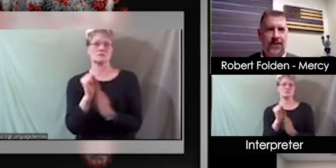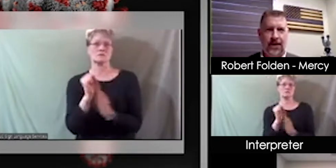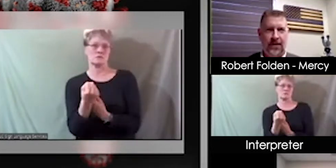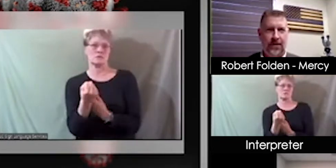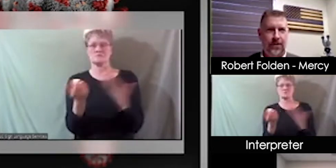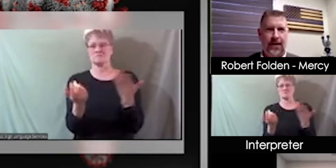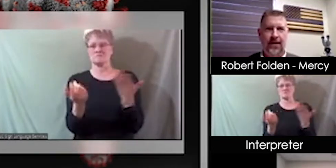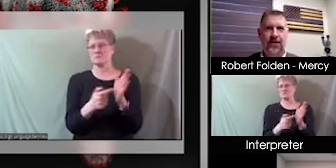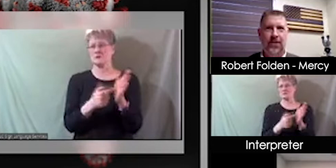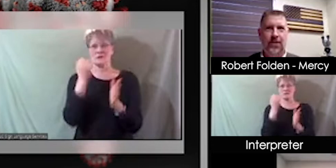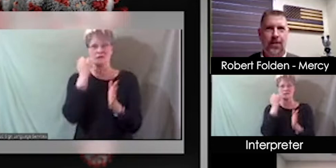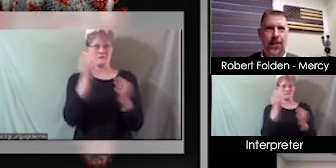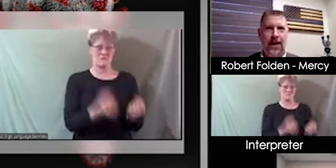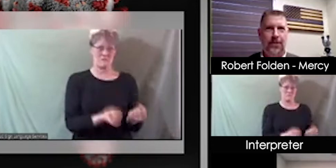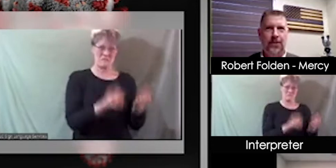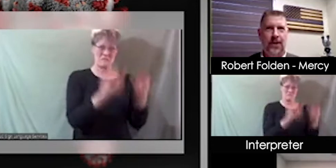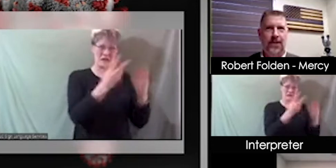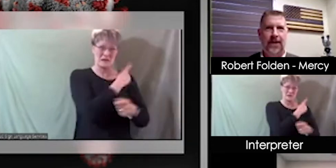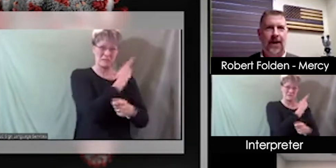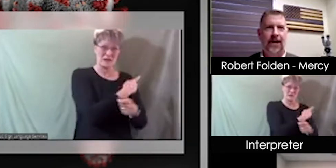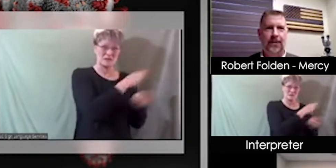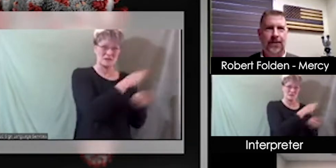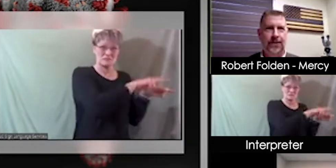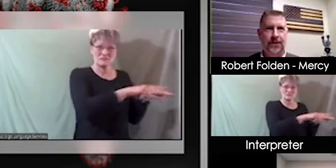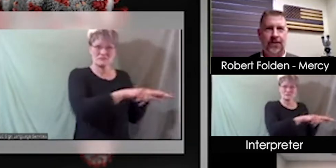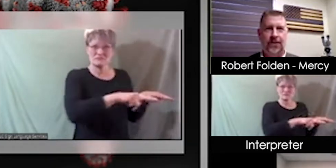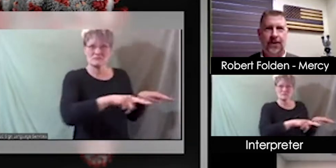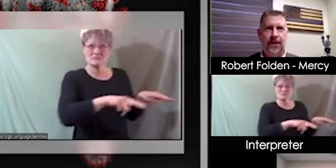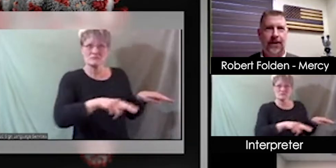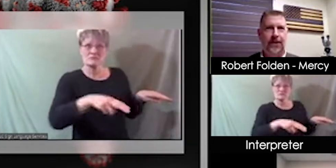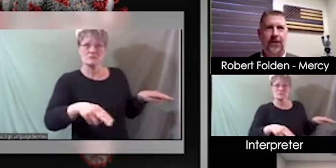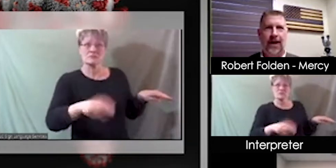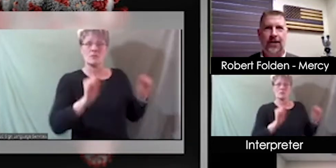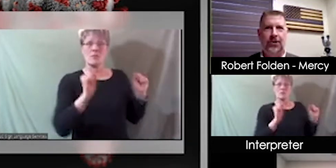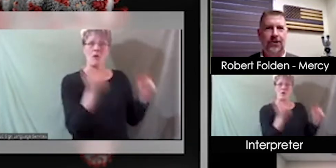ventilator, right so now you're talking high-risk